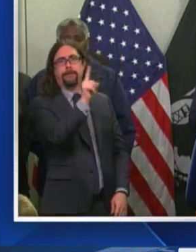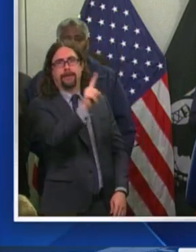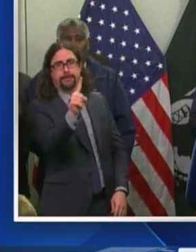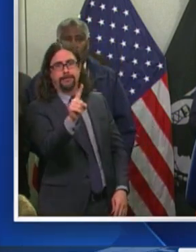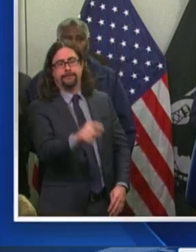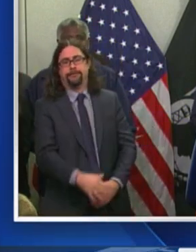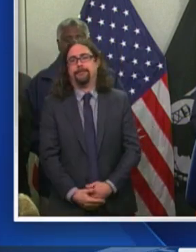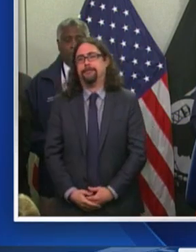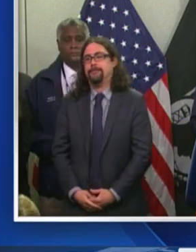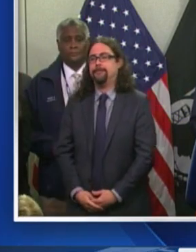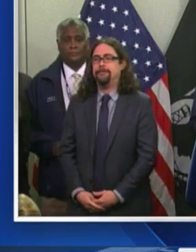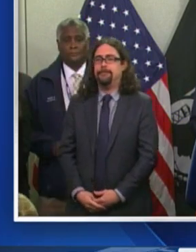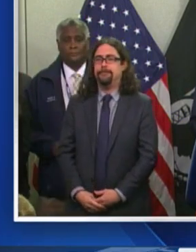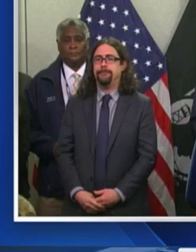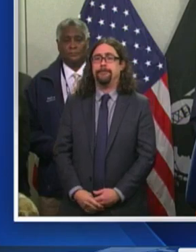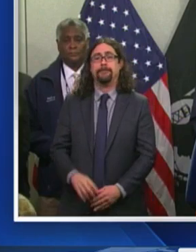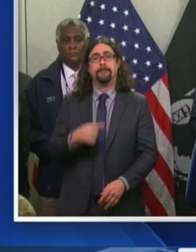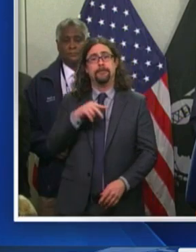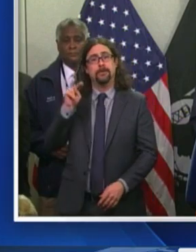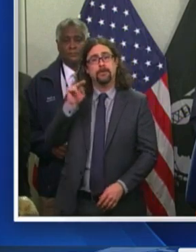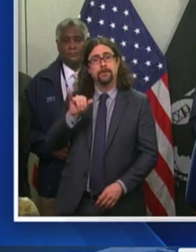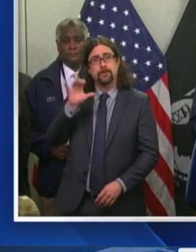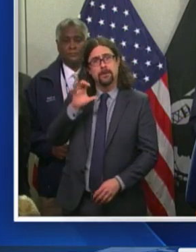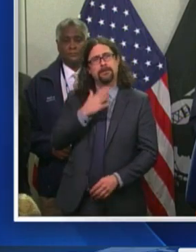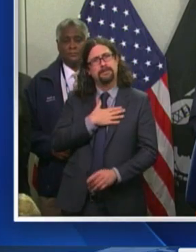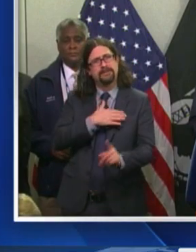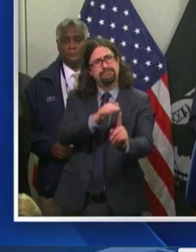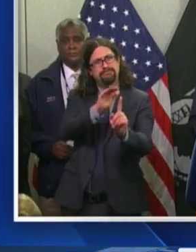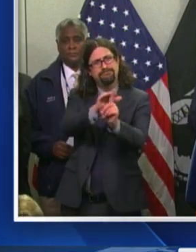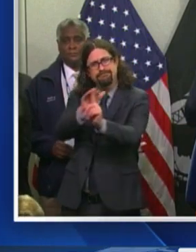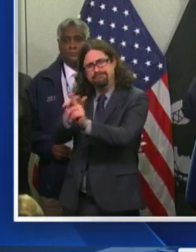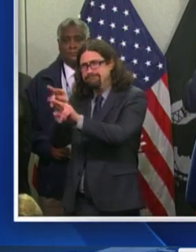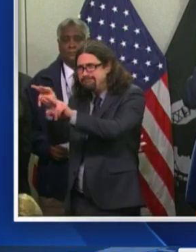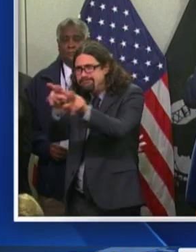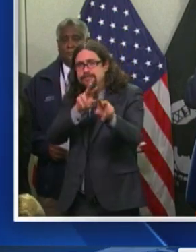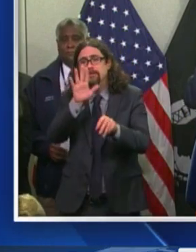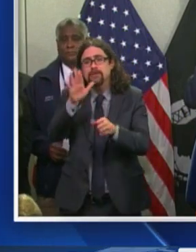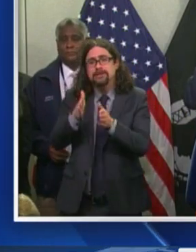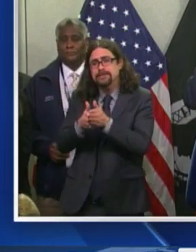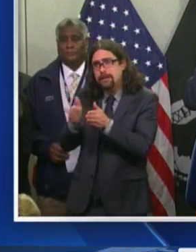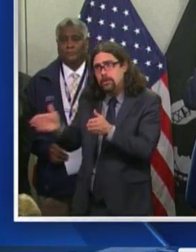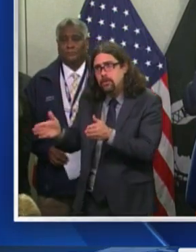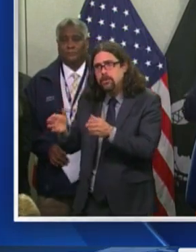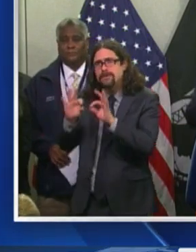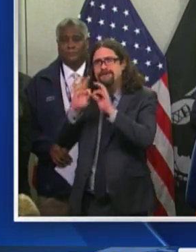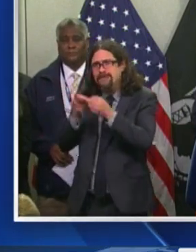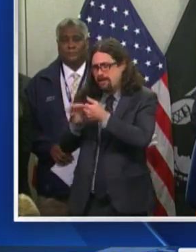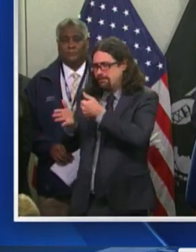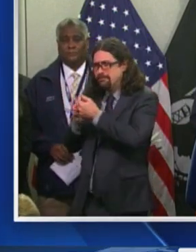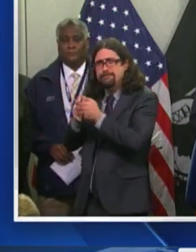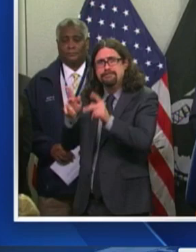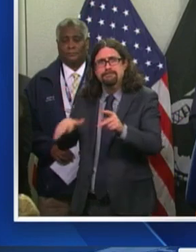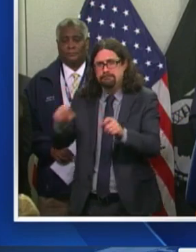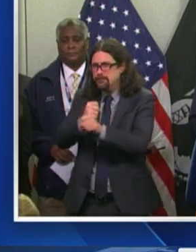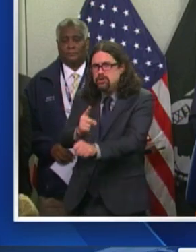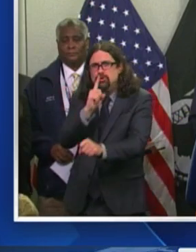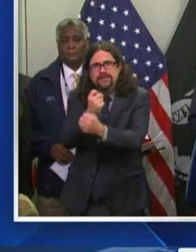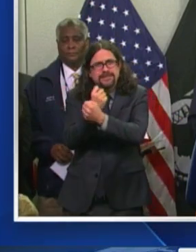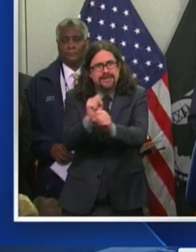I WANT TO ASK ALL NEW YORKERS TO LOOK OUT FOR YOUR NEIGHBORS, LOOK OUT FOR THE MOST VULNERABLE AMONG US.